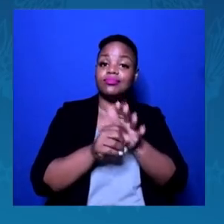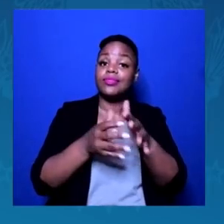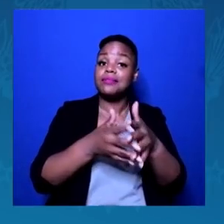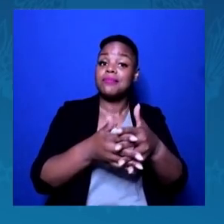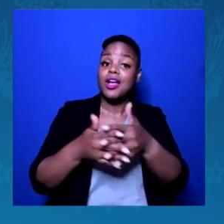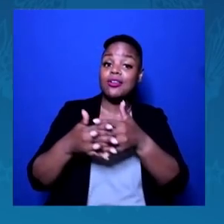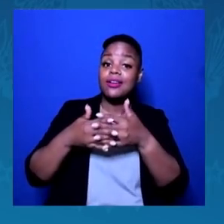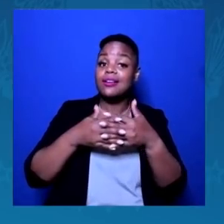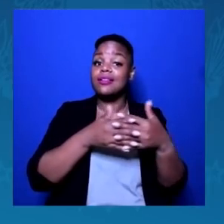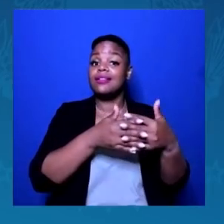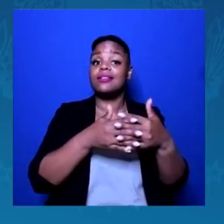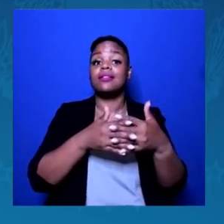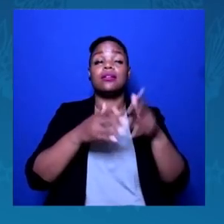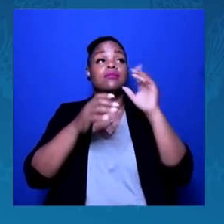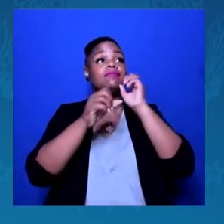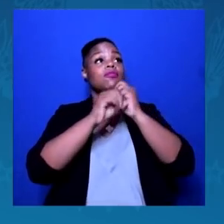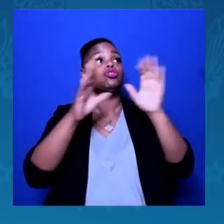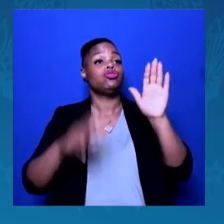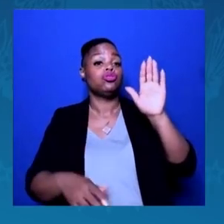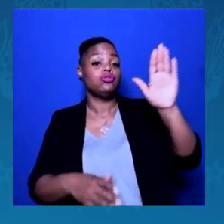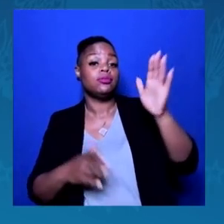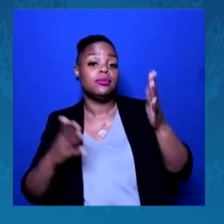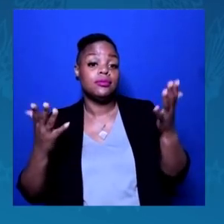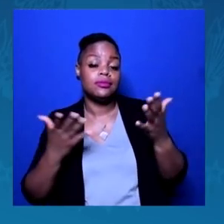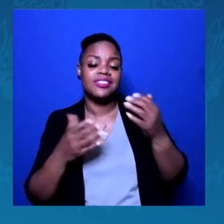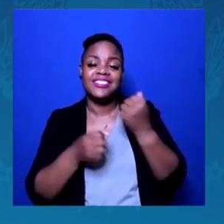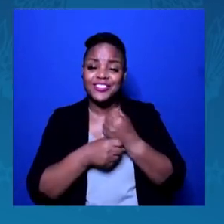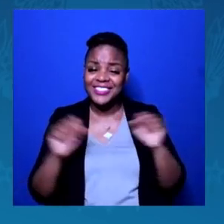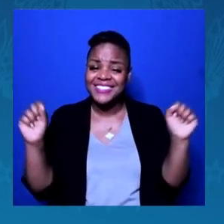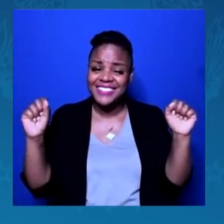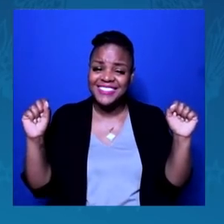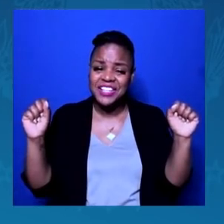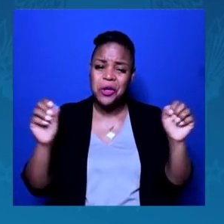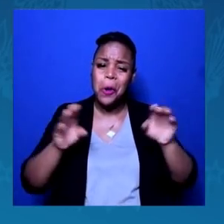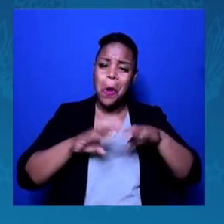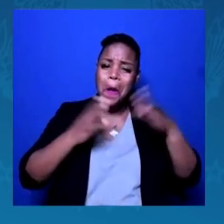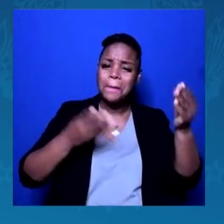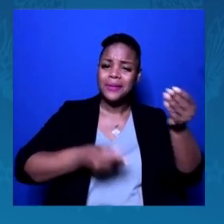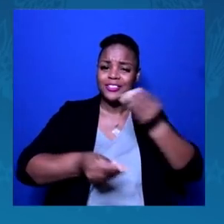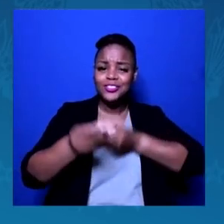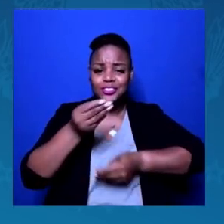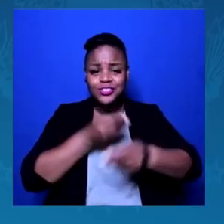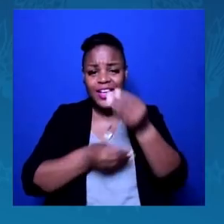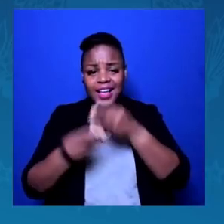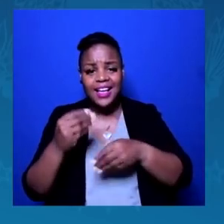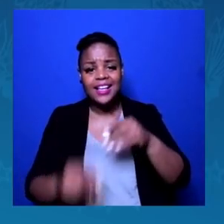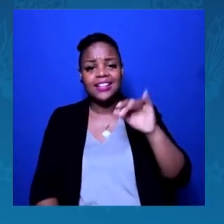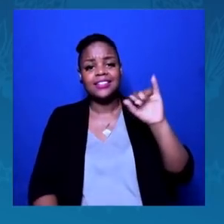Indo-Pacific. The United States will continue our high level security cooperation